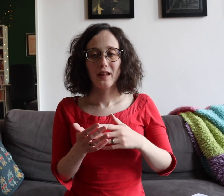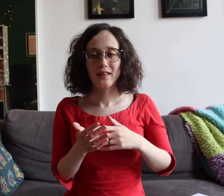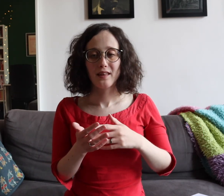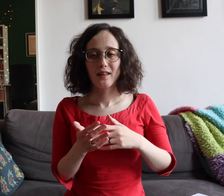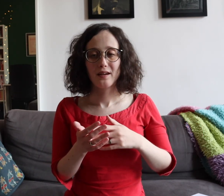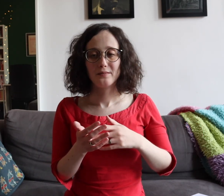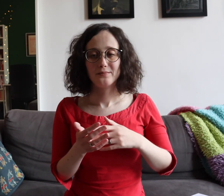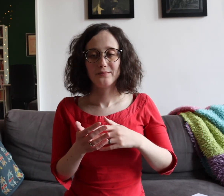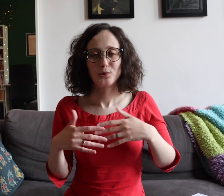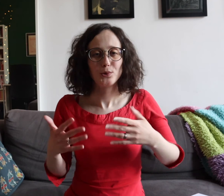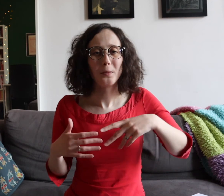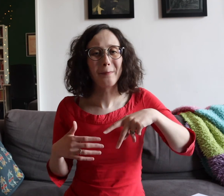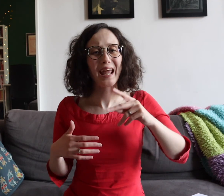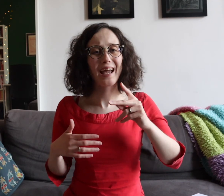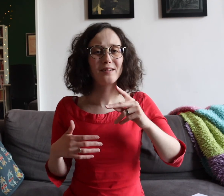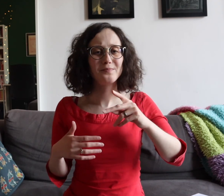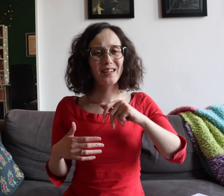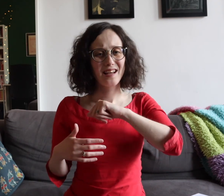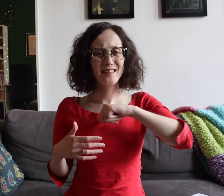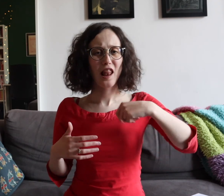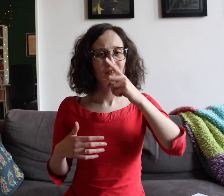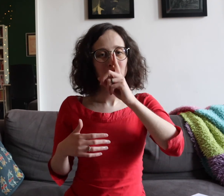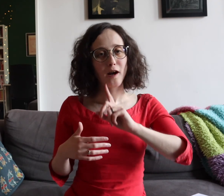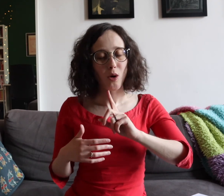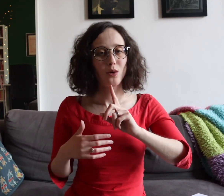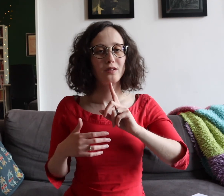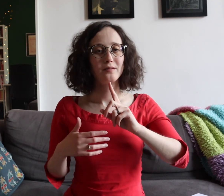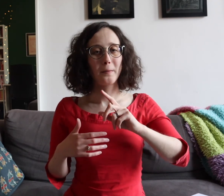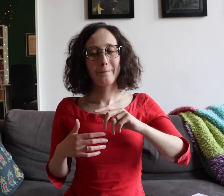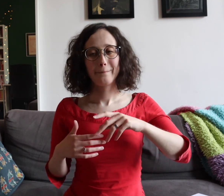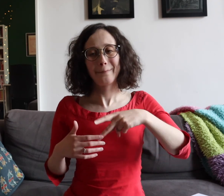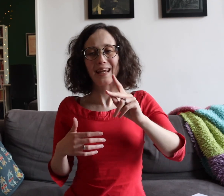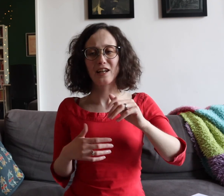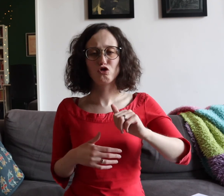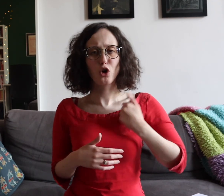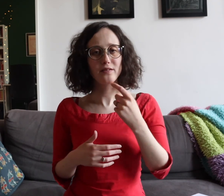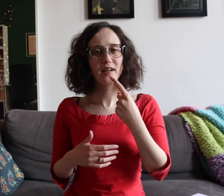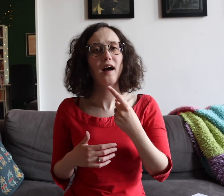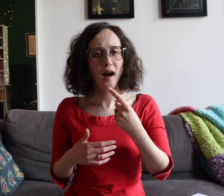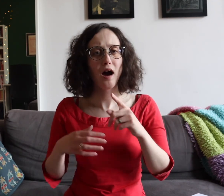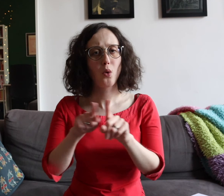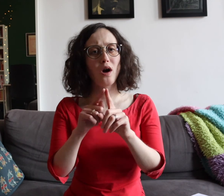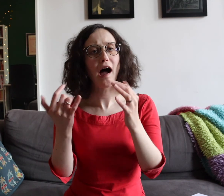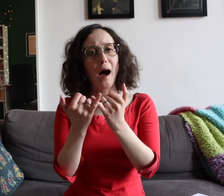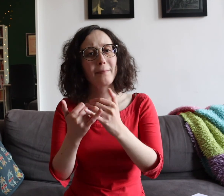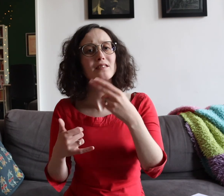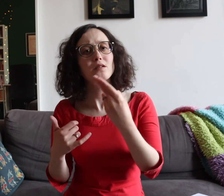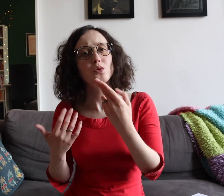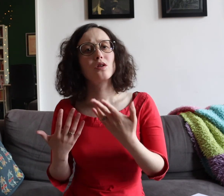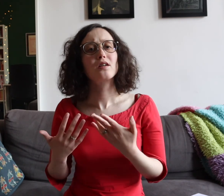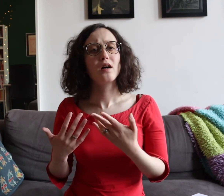because I'm now more confident, I now have the courage to indicate more that I need